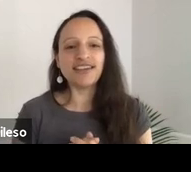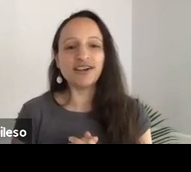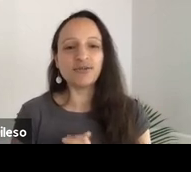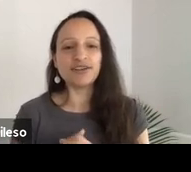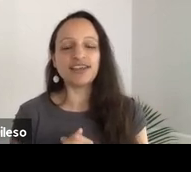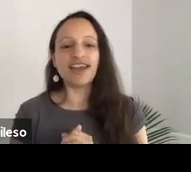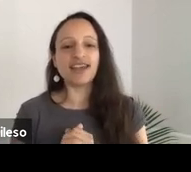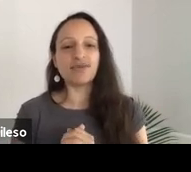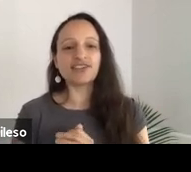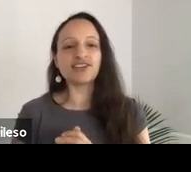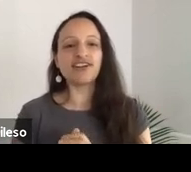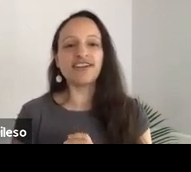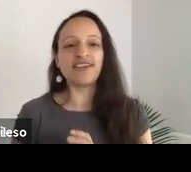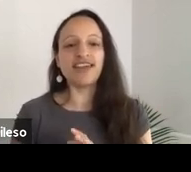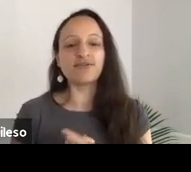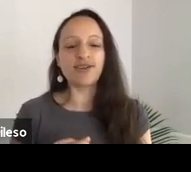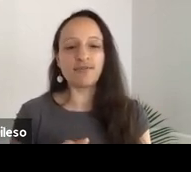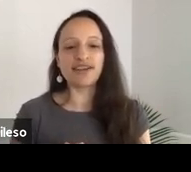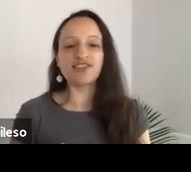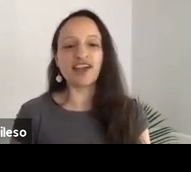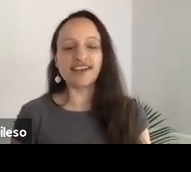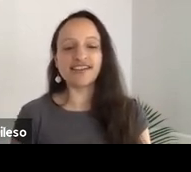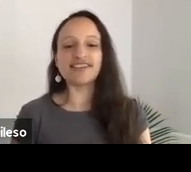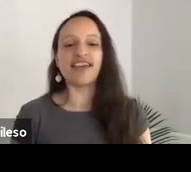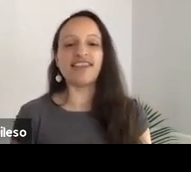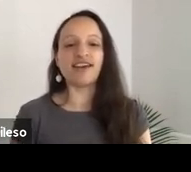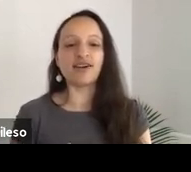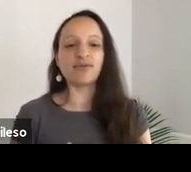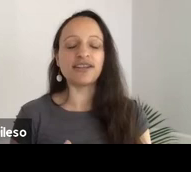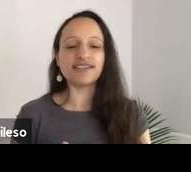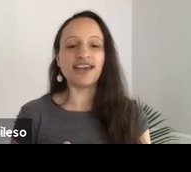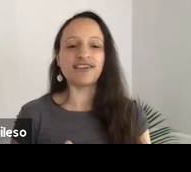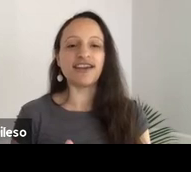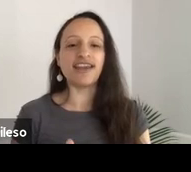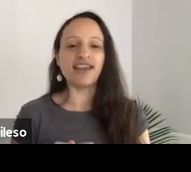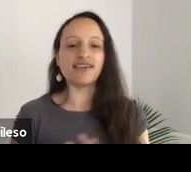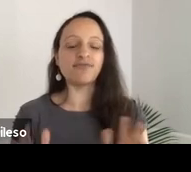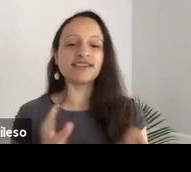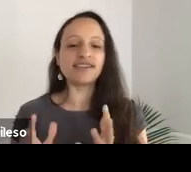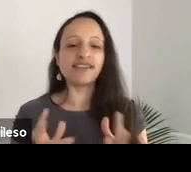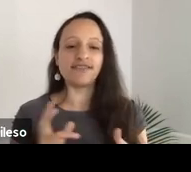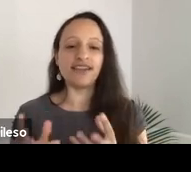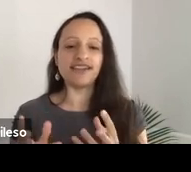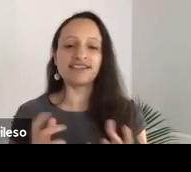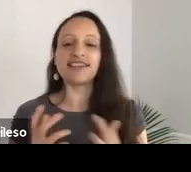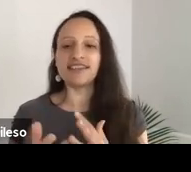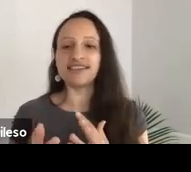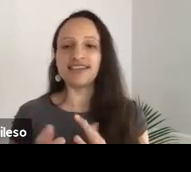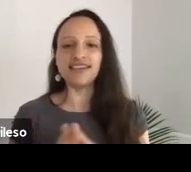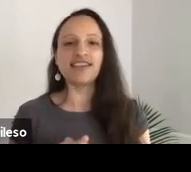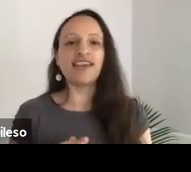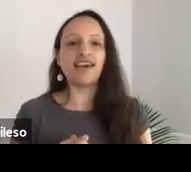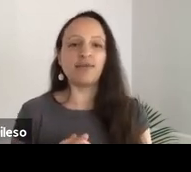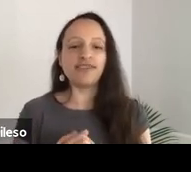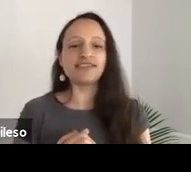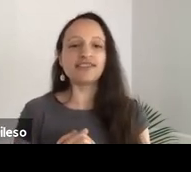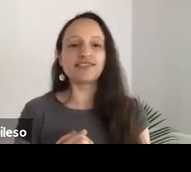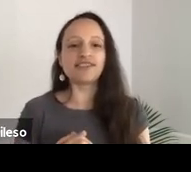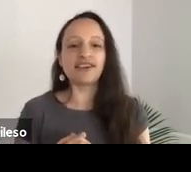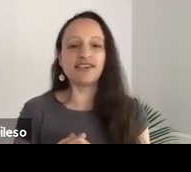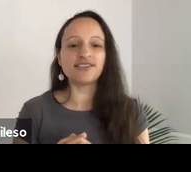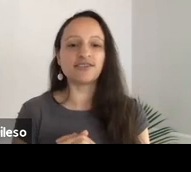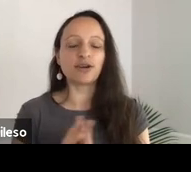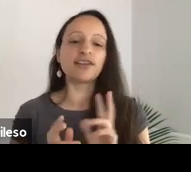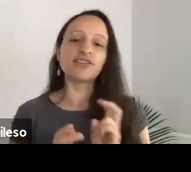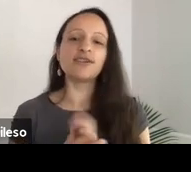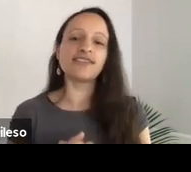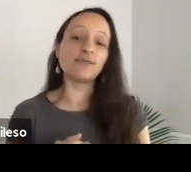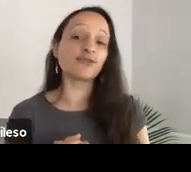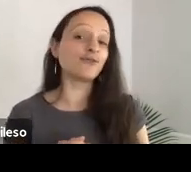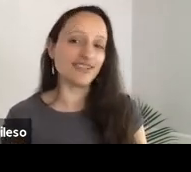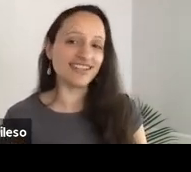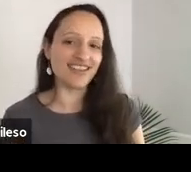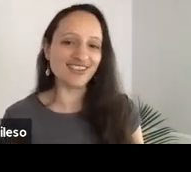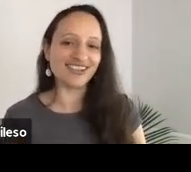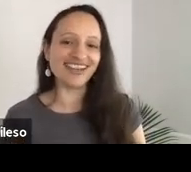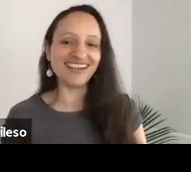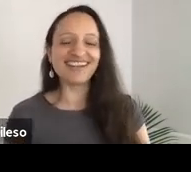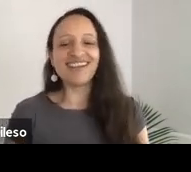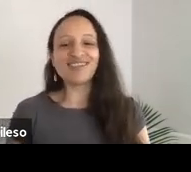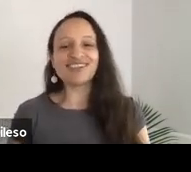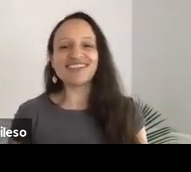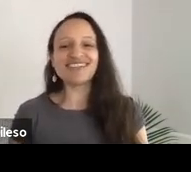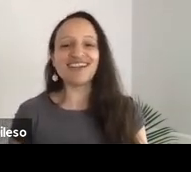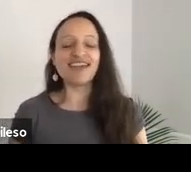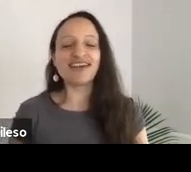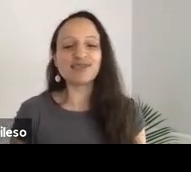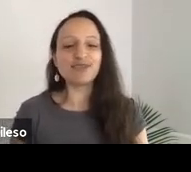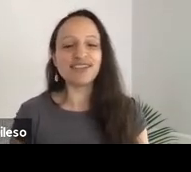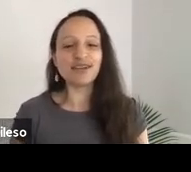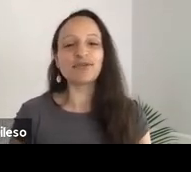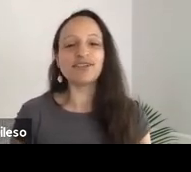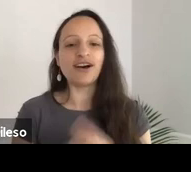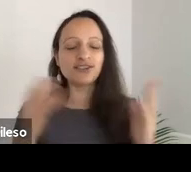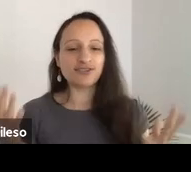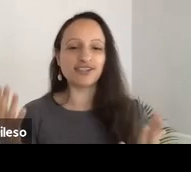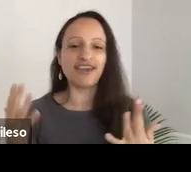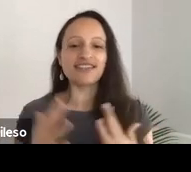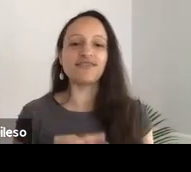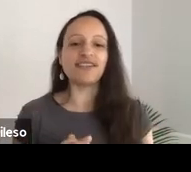So here we're looking at a picture of a grown up and a child, and they are putting together a puzzle of a skeleton. and this is these we are going to look at two examples from physiology day, which is a day we have at the museum we we do all sorts of activities,